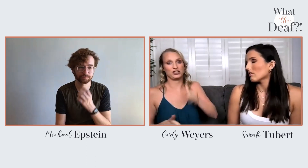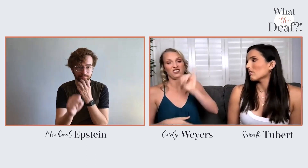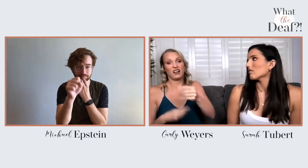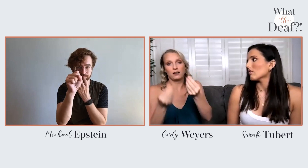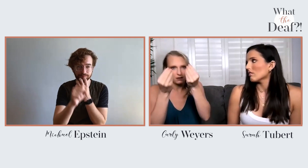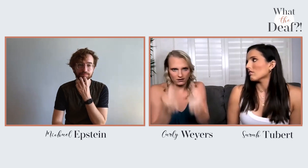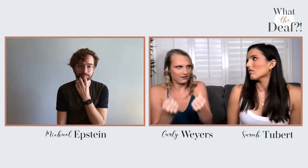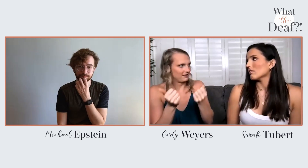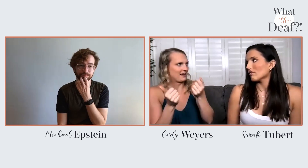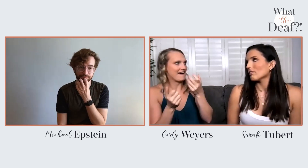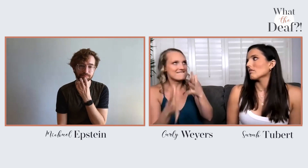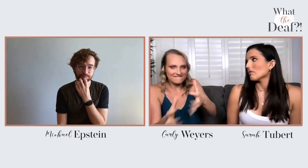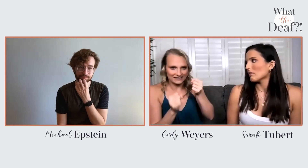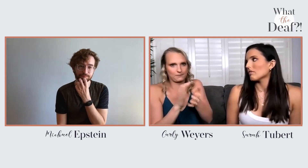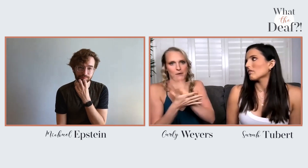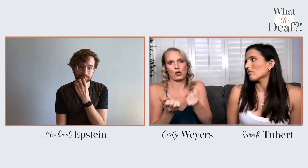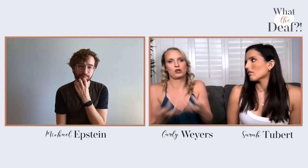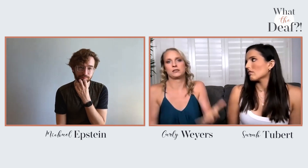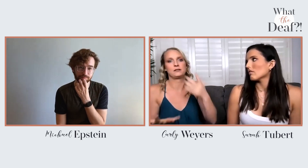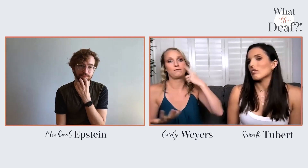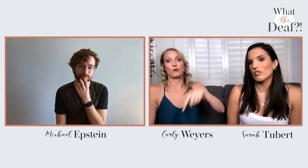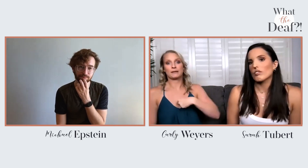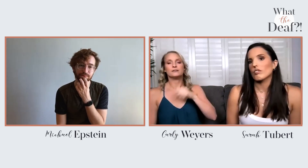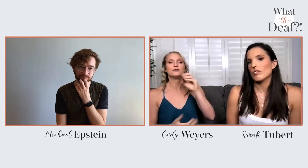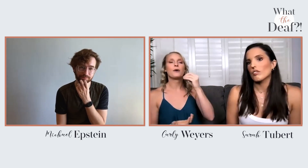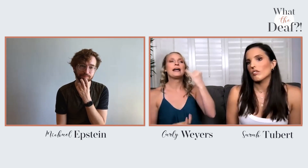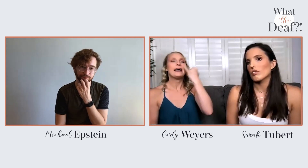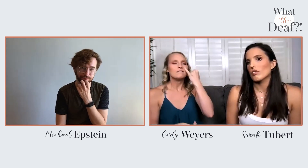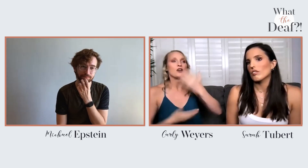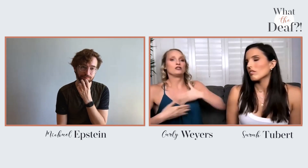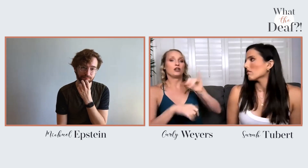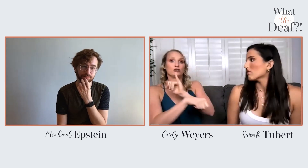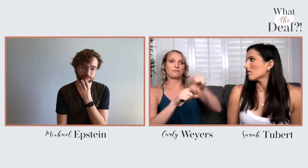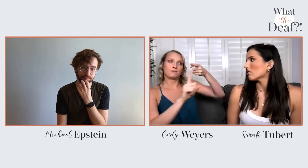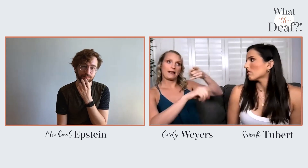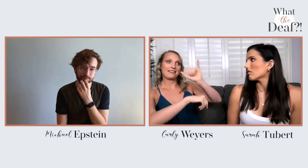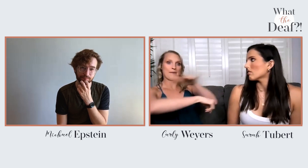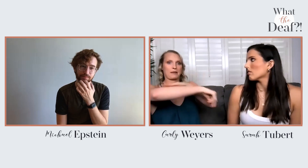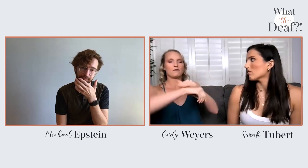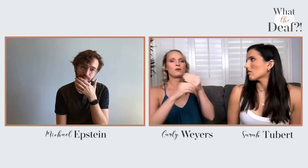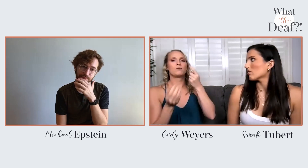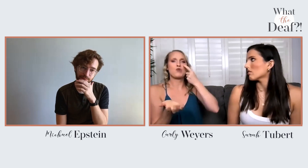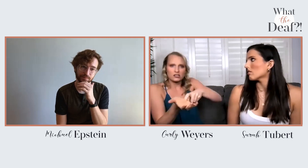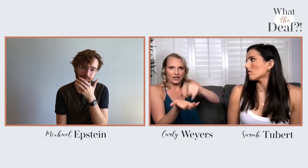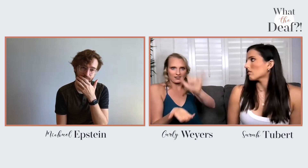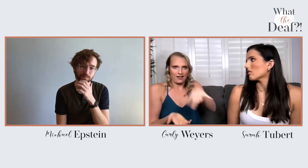I mean, it becomes exhausting very quickly for me. If the entertainment industry and their platform are able to recognize